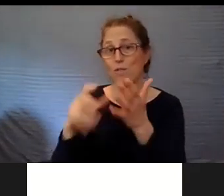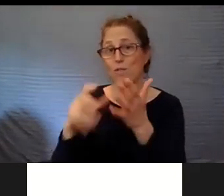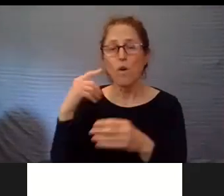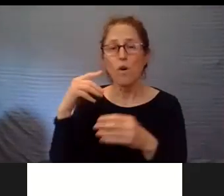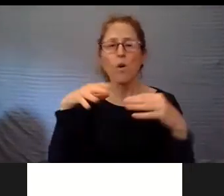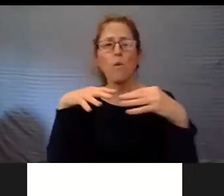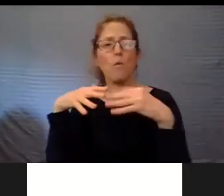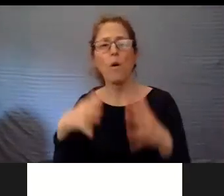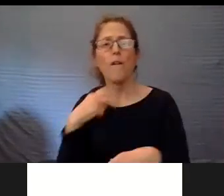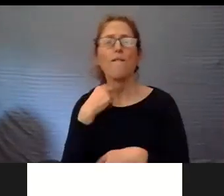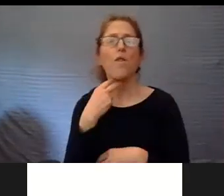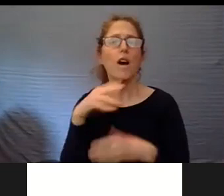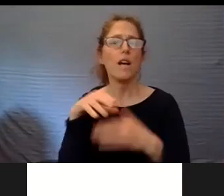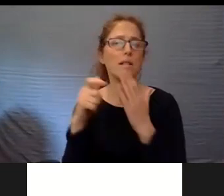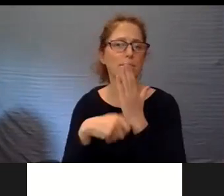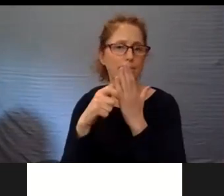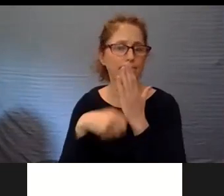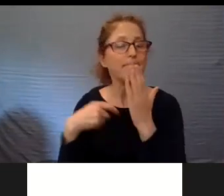I've been writing actually for couple of years.